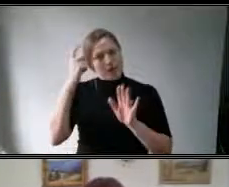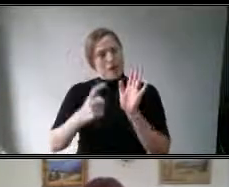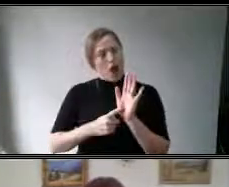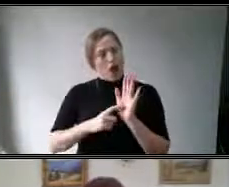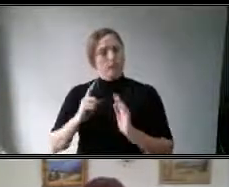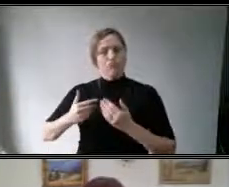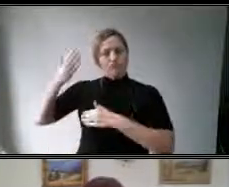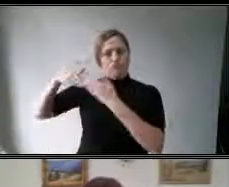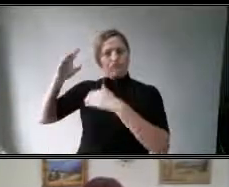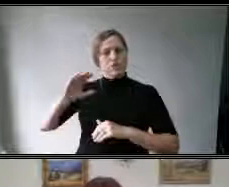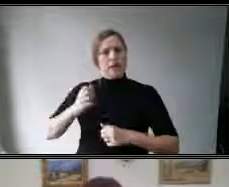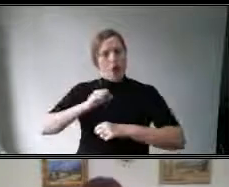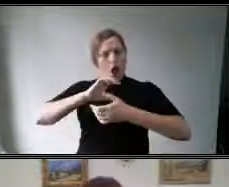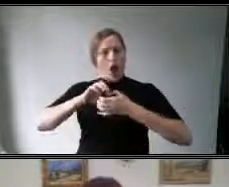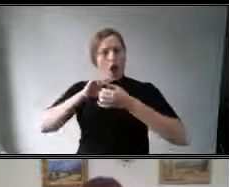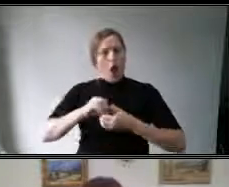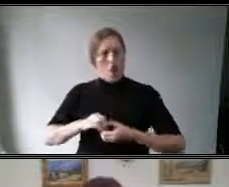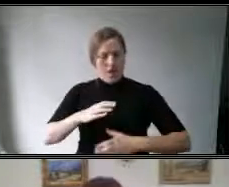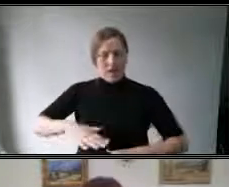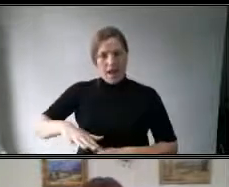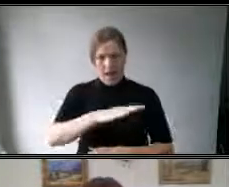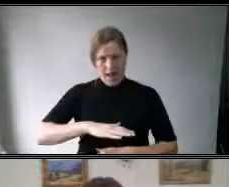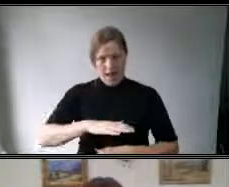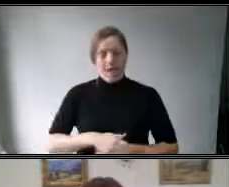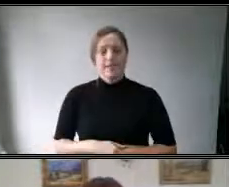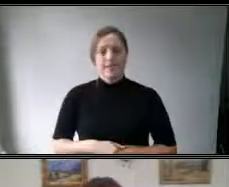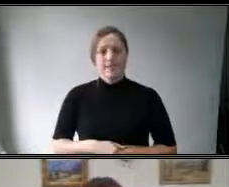from which i'm dialing in from which is the ewen country on the far south